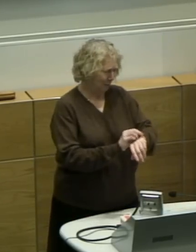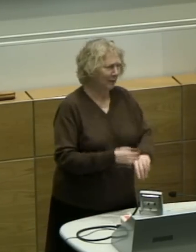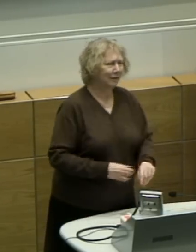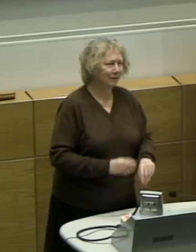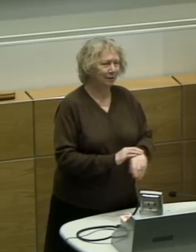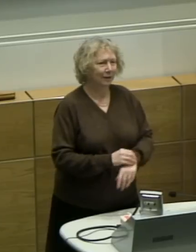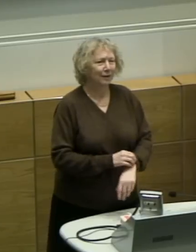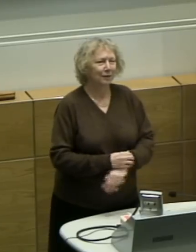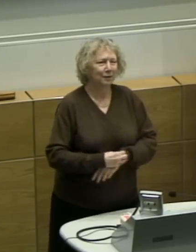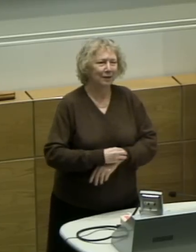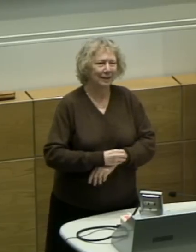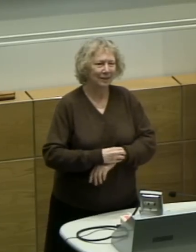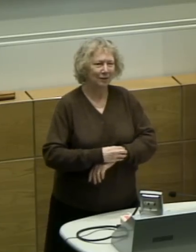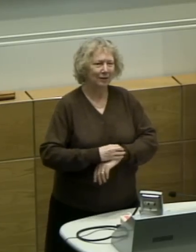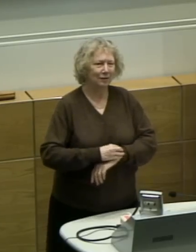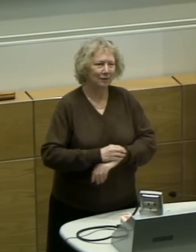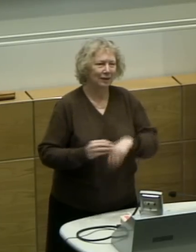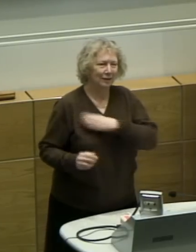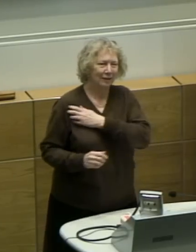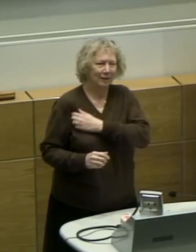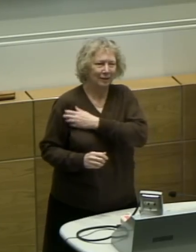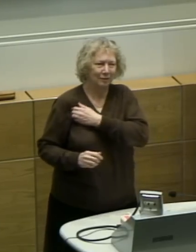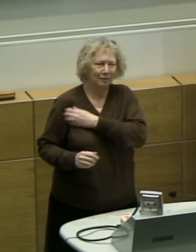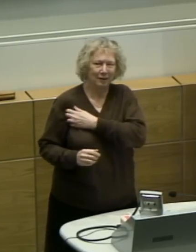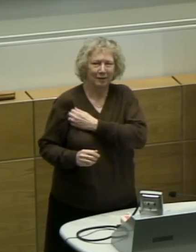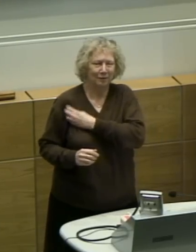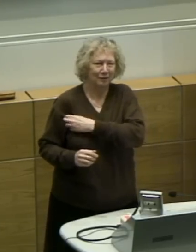Hi, thanks for an interesting talk. I also have only one question.